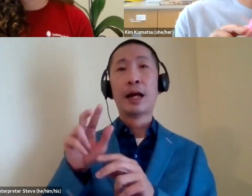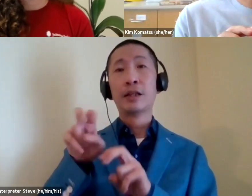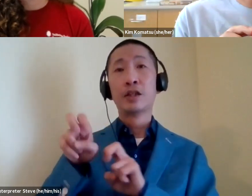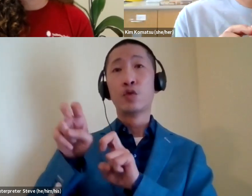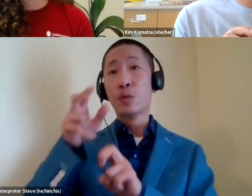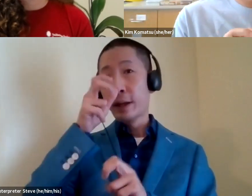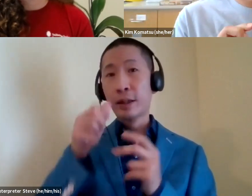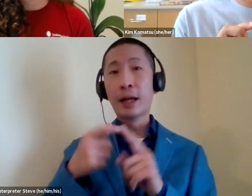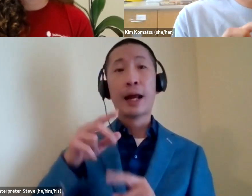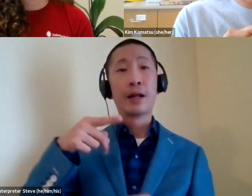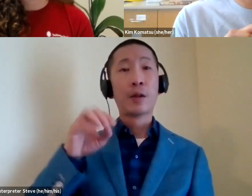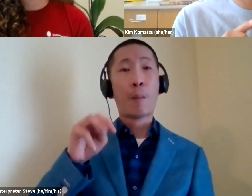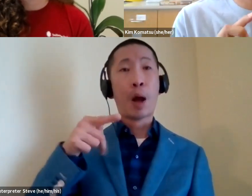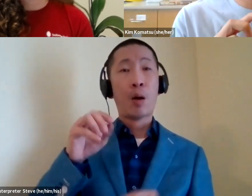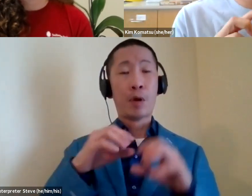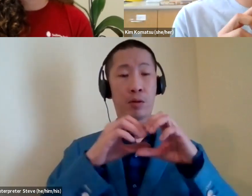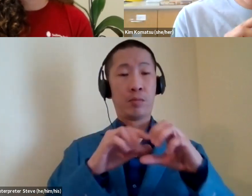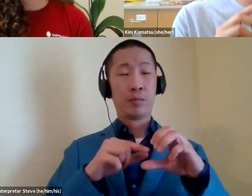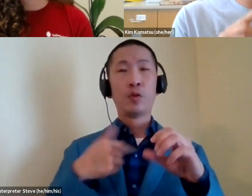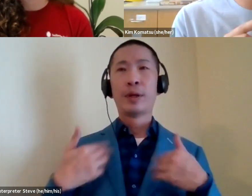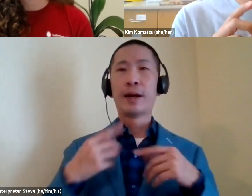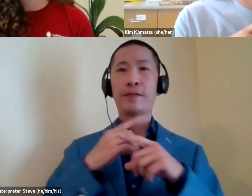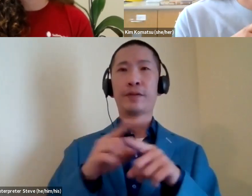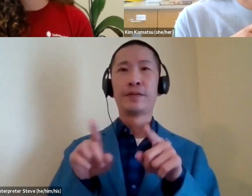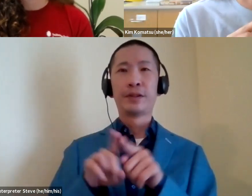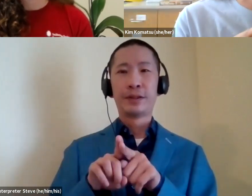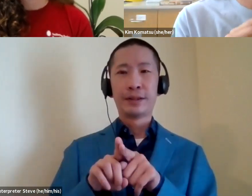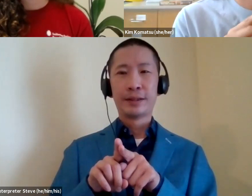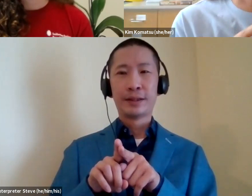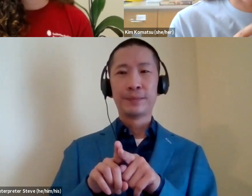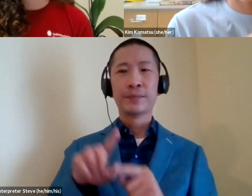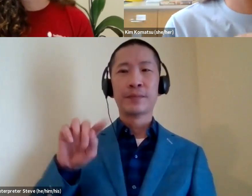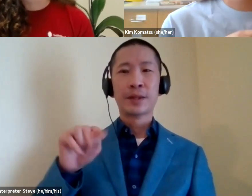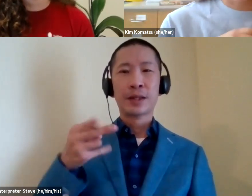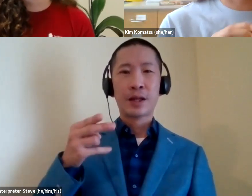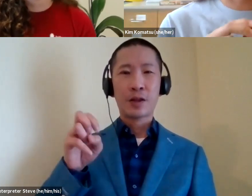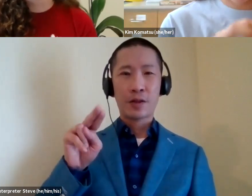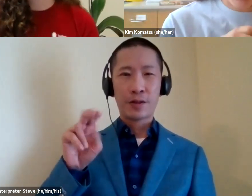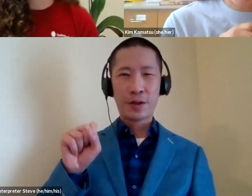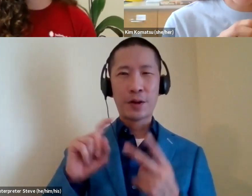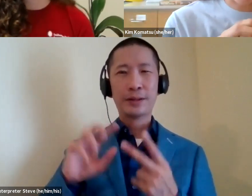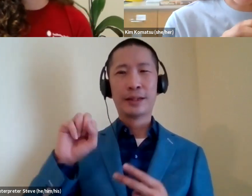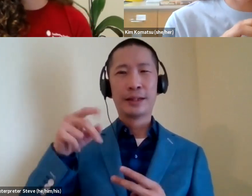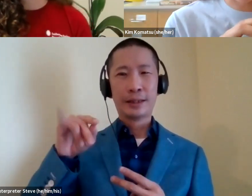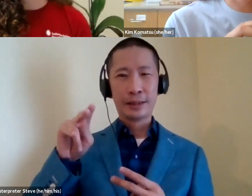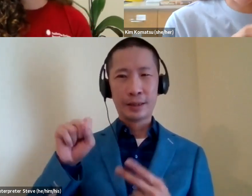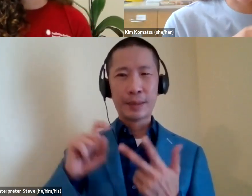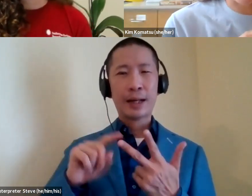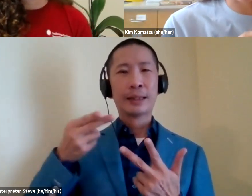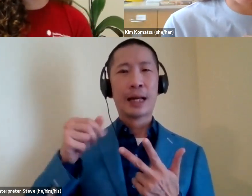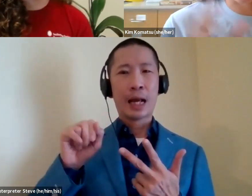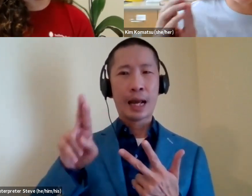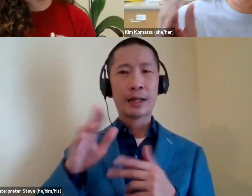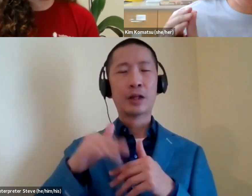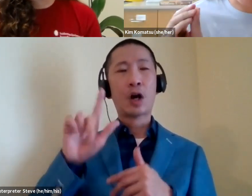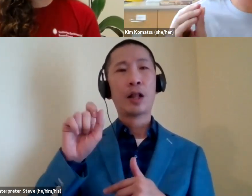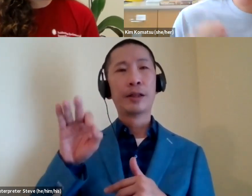Kim Komatsu (she/her): We have lots of defense's like thorns and spines are hairs on leaves that are protecting the leaves against those chewers.